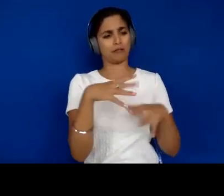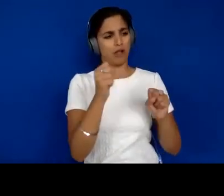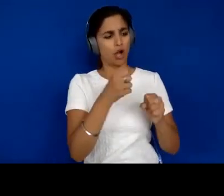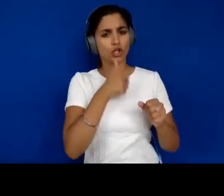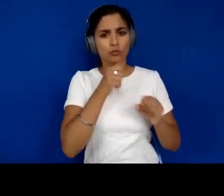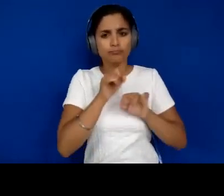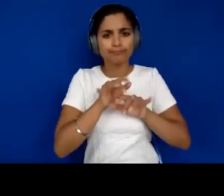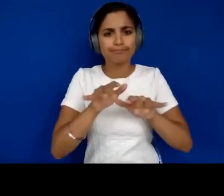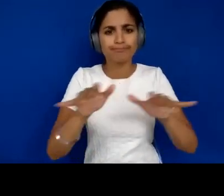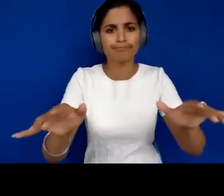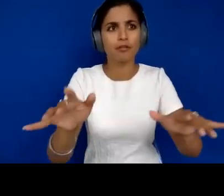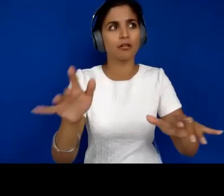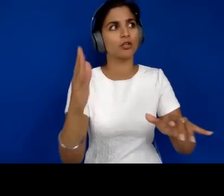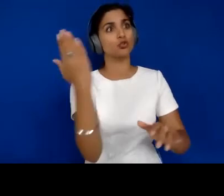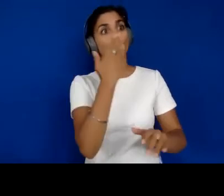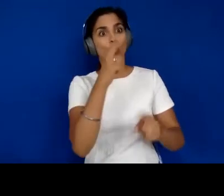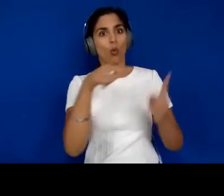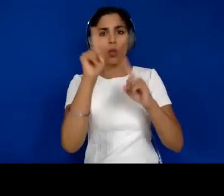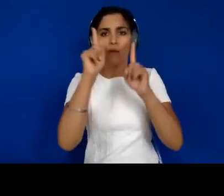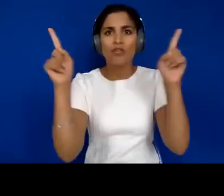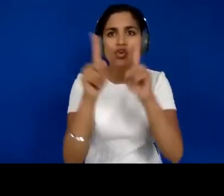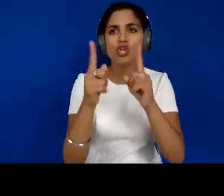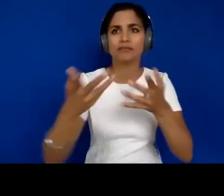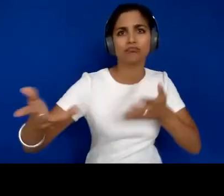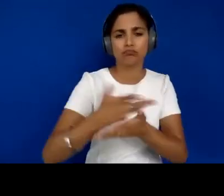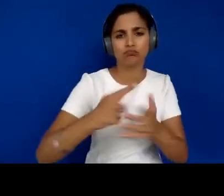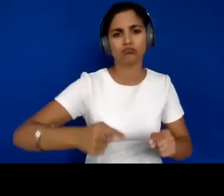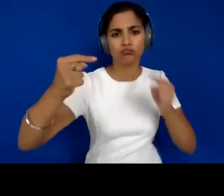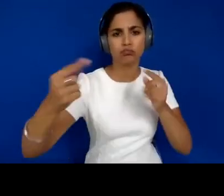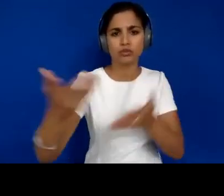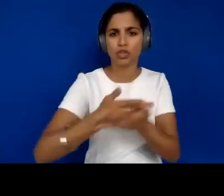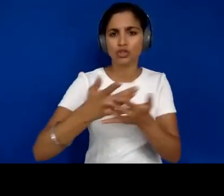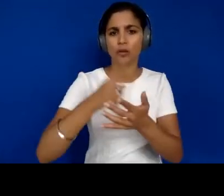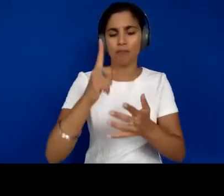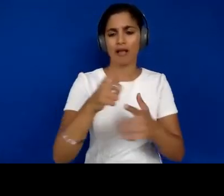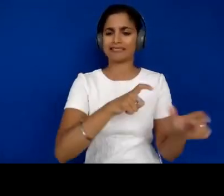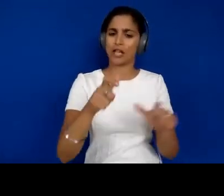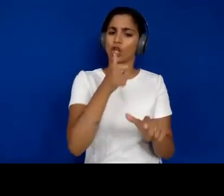militant discussions while keeping creep as the term to employ it while